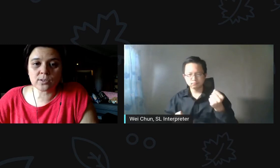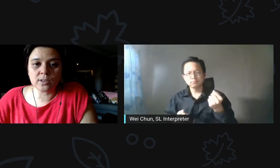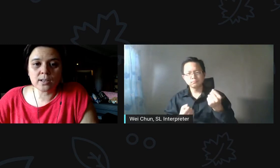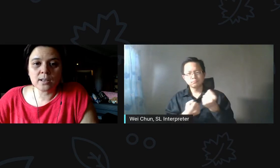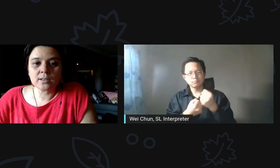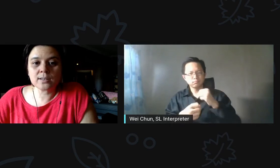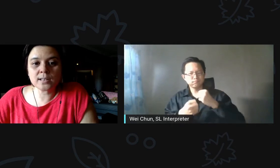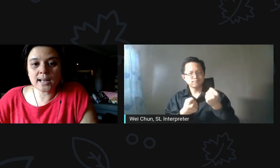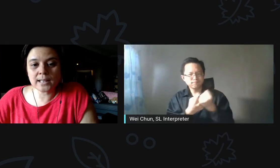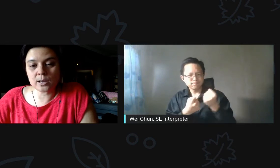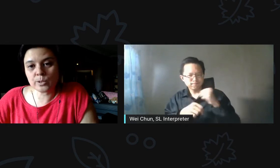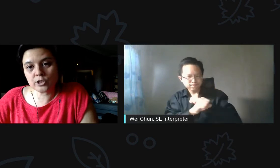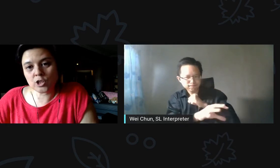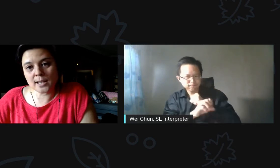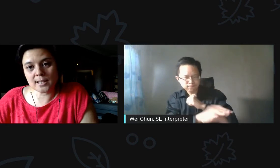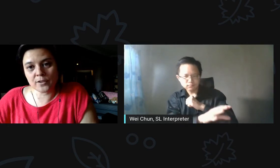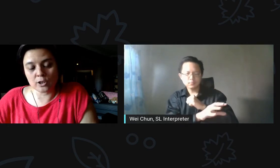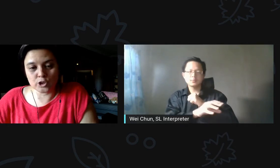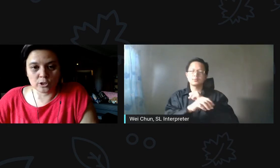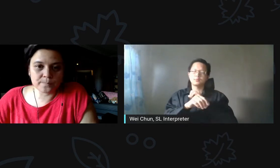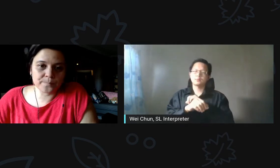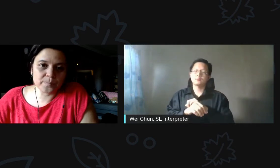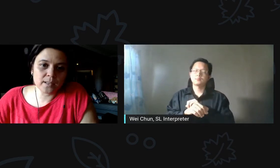sign language and Deaf culture.